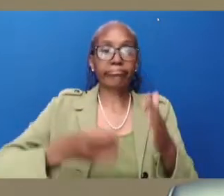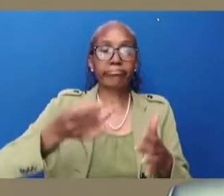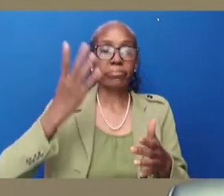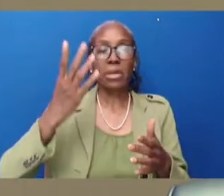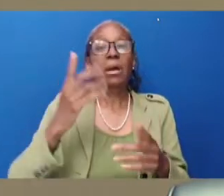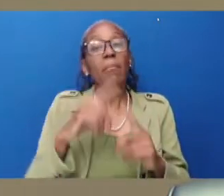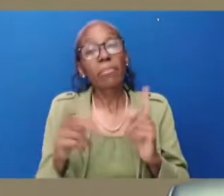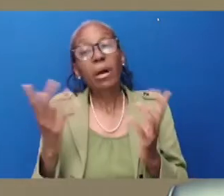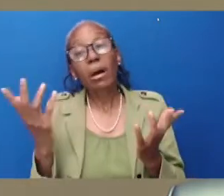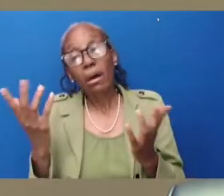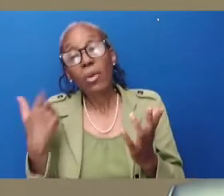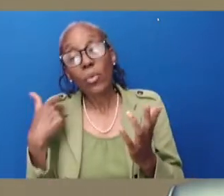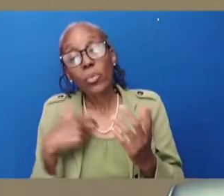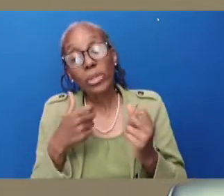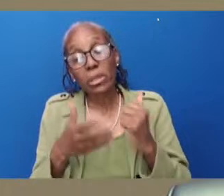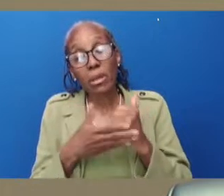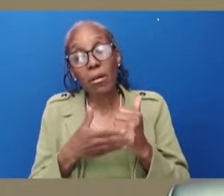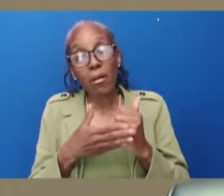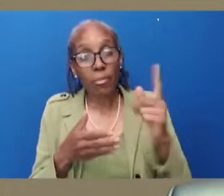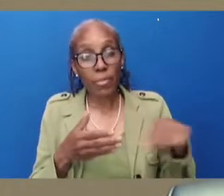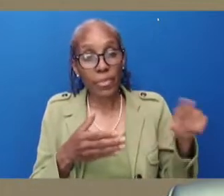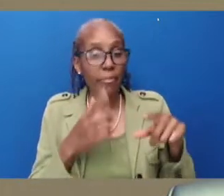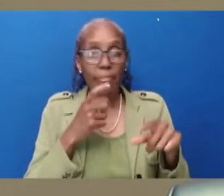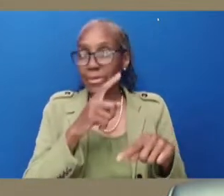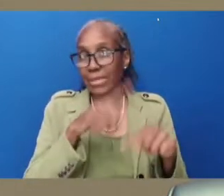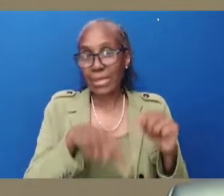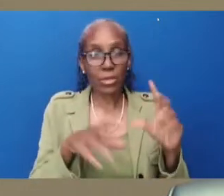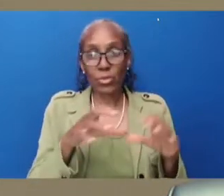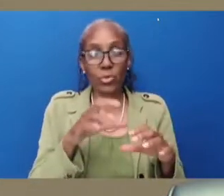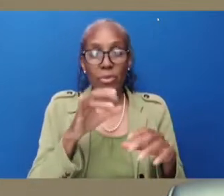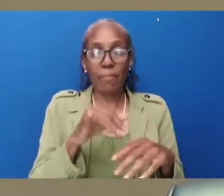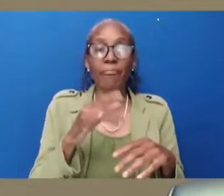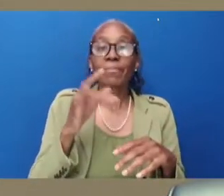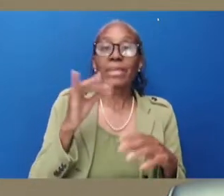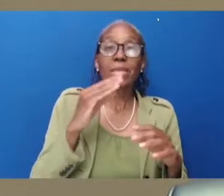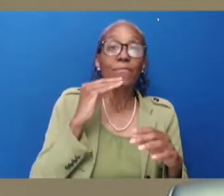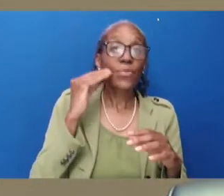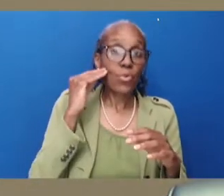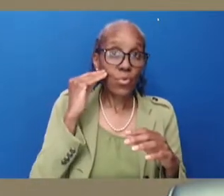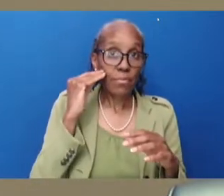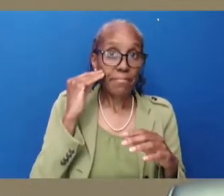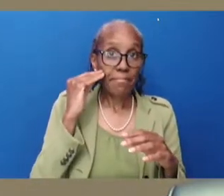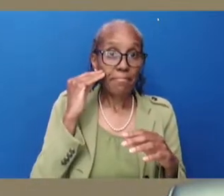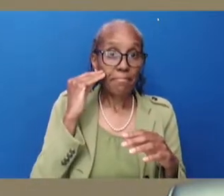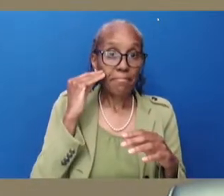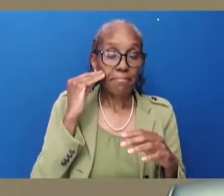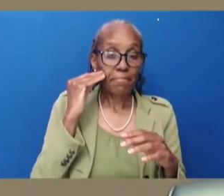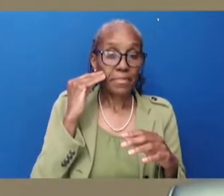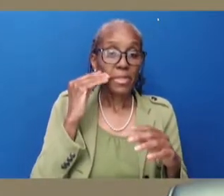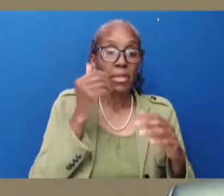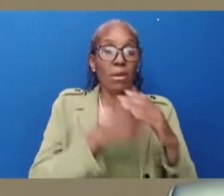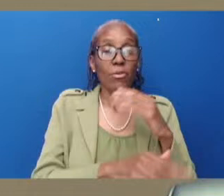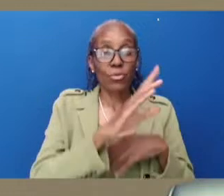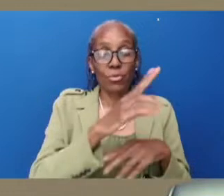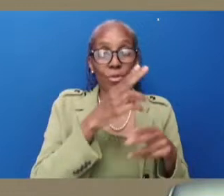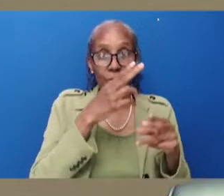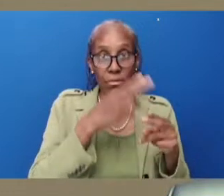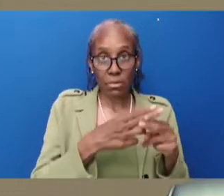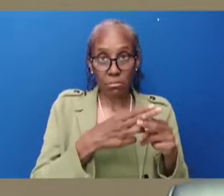NOTHING THAT IS EXORBITANT, BUT